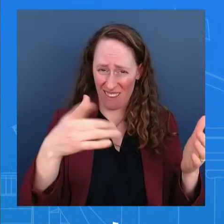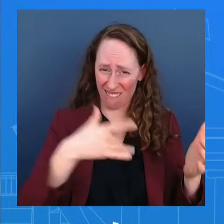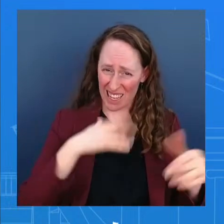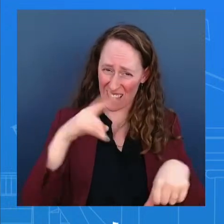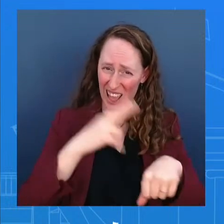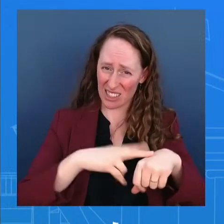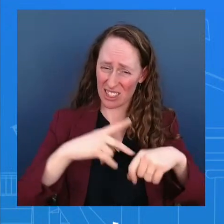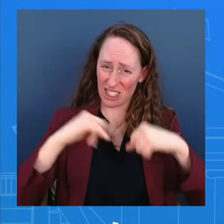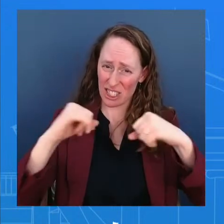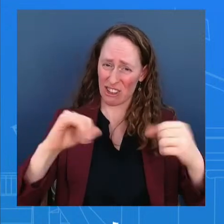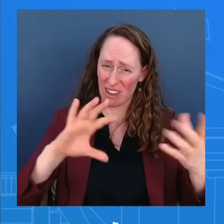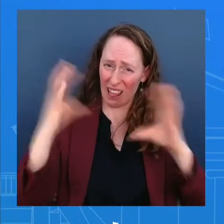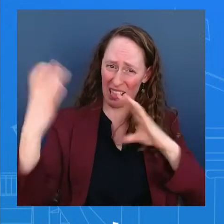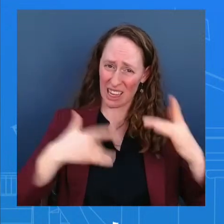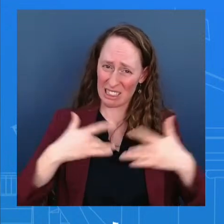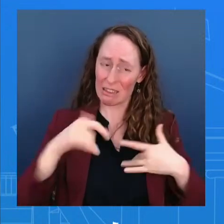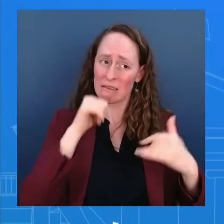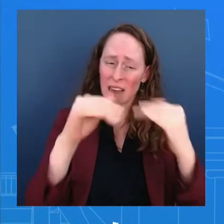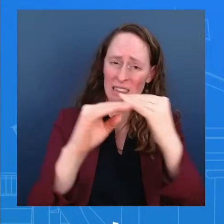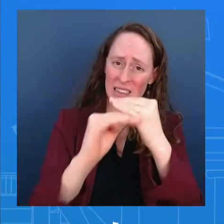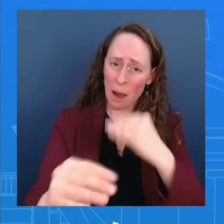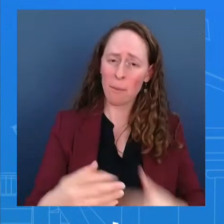that are raised by the advent of artificial intelligence,